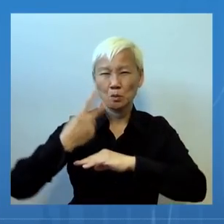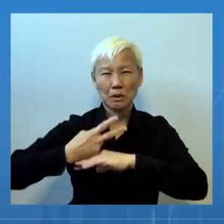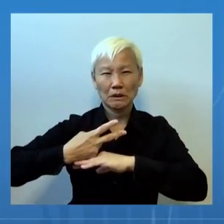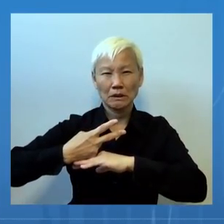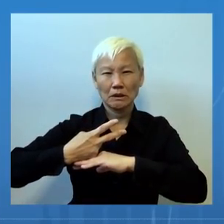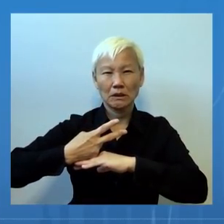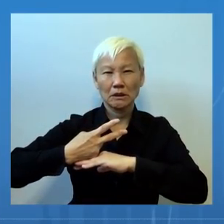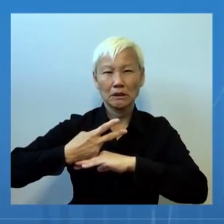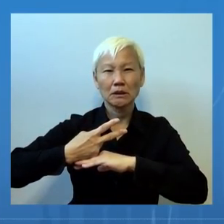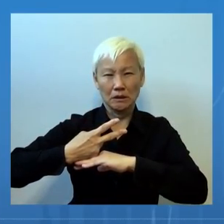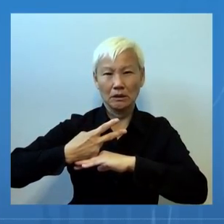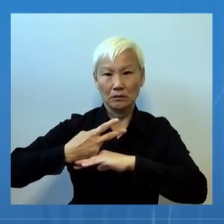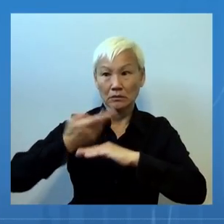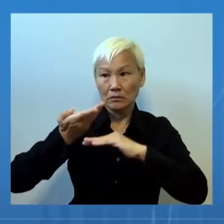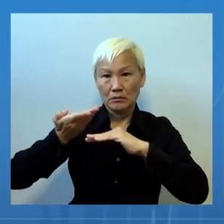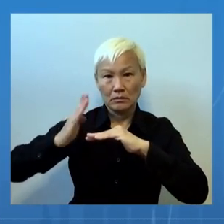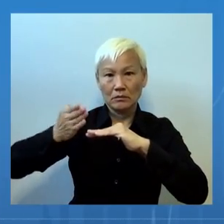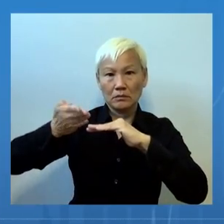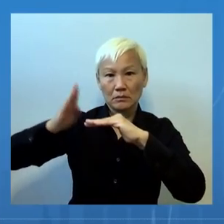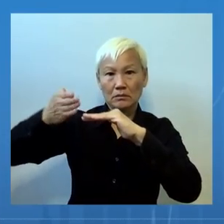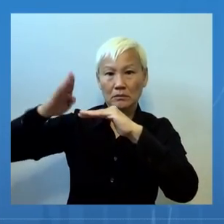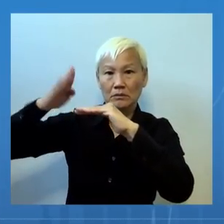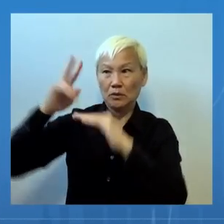and got the enhanced protection of a booster shot.